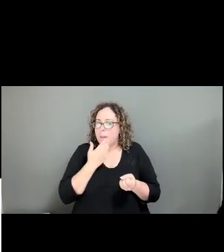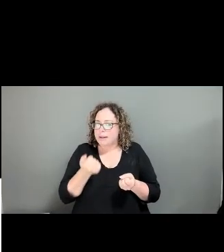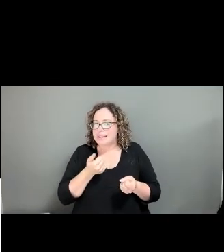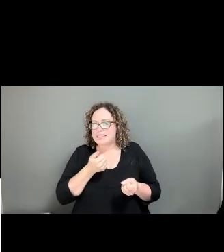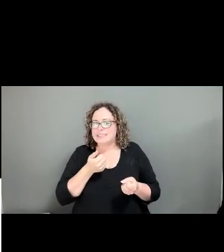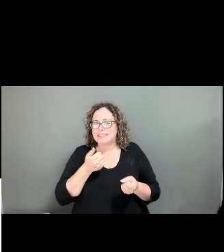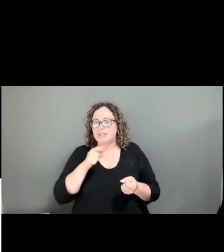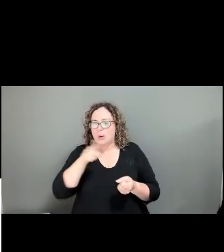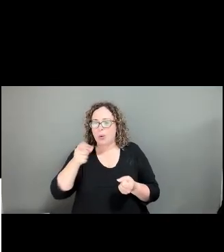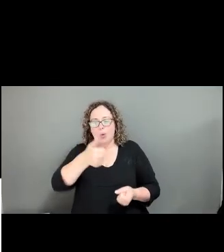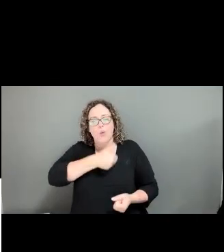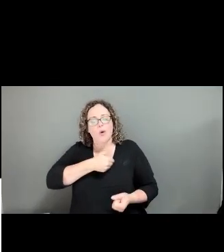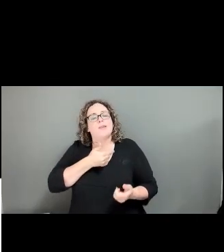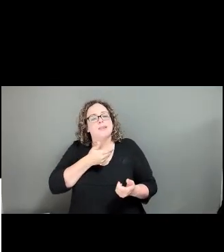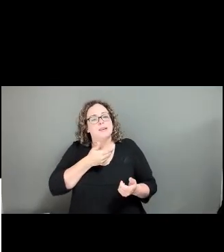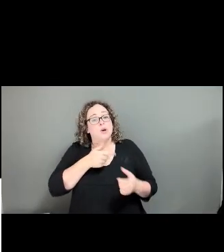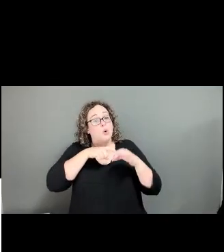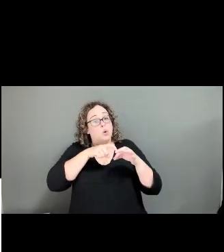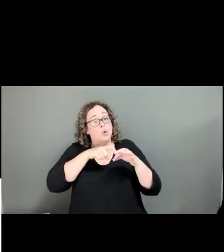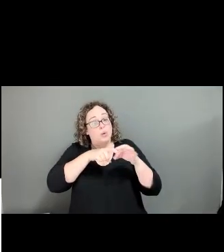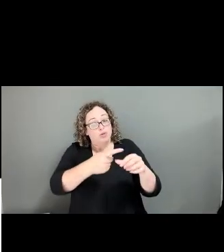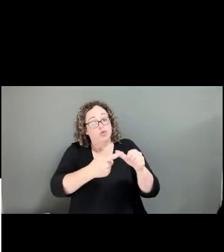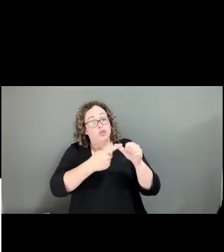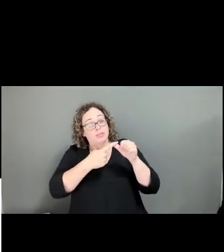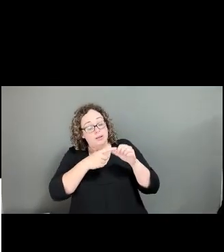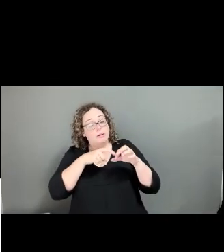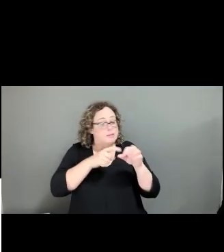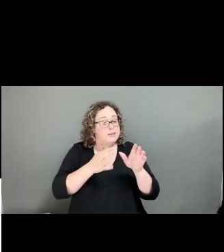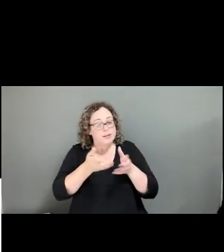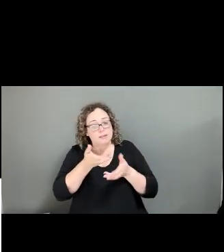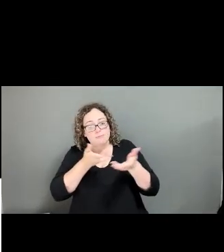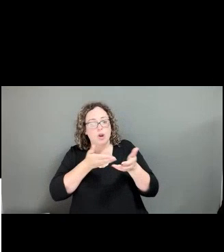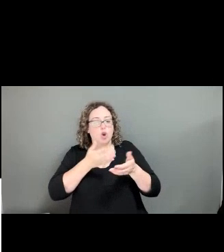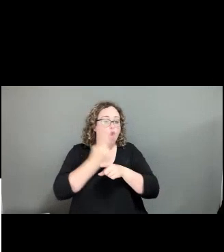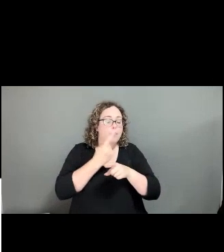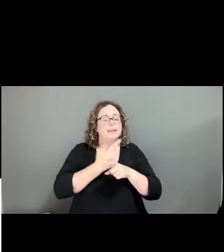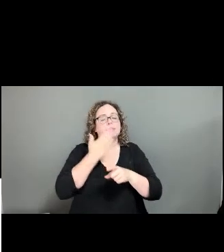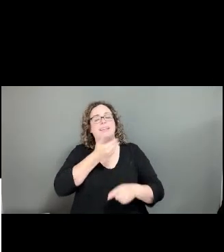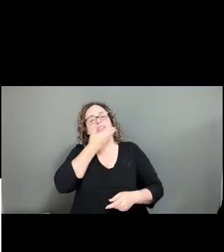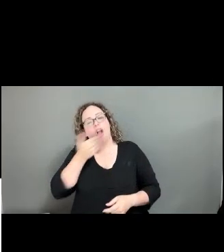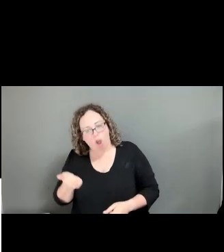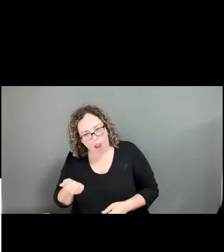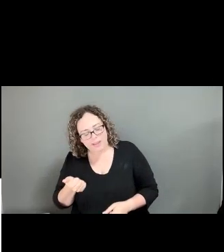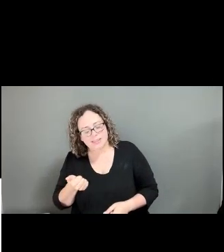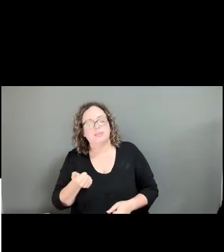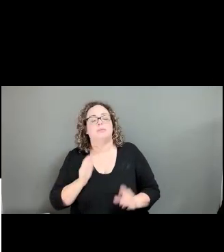And, and let's have fun. So the first let's see